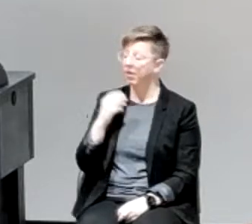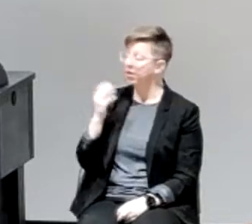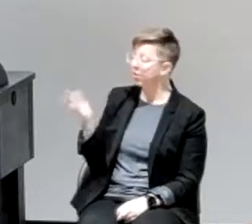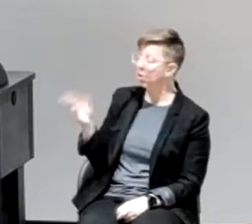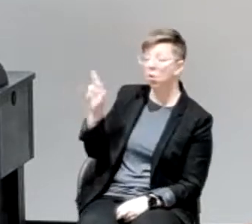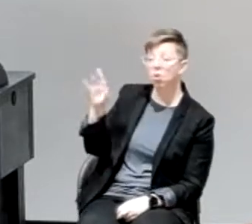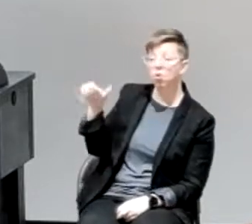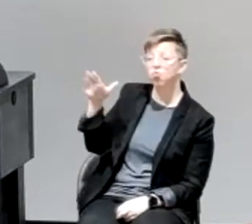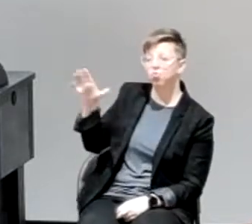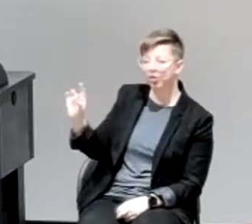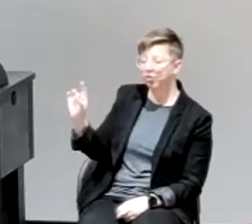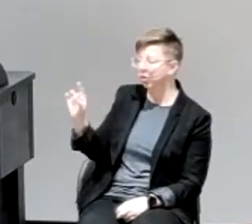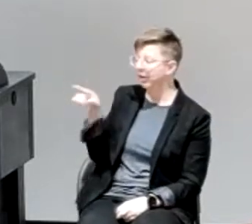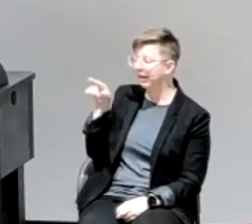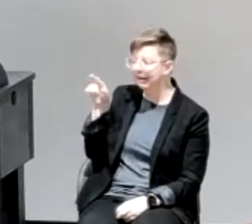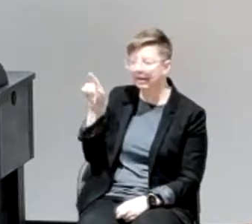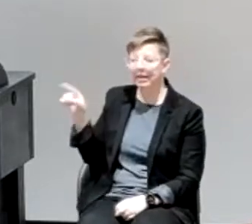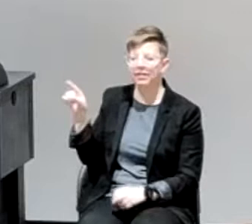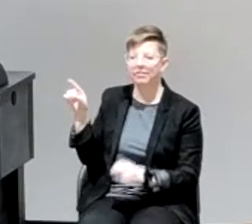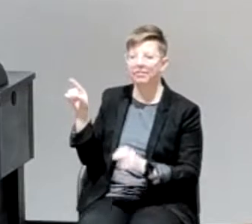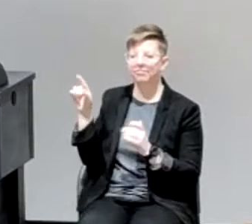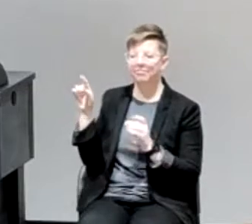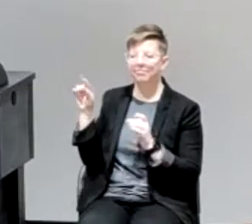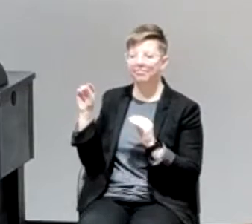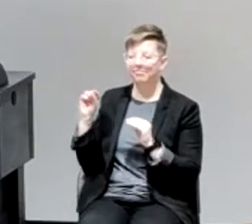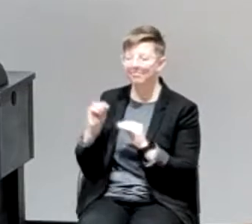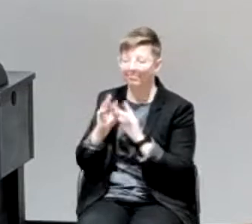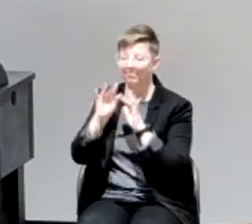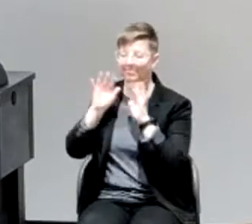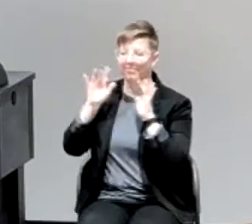My daughter is a fairly dark complected African American beauty.